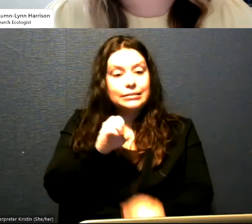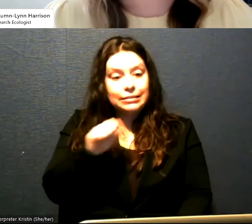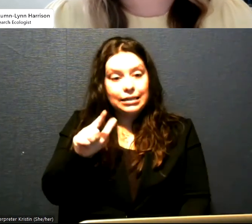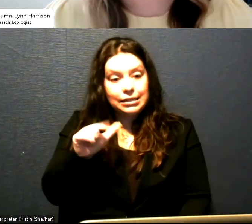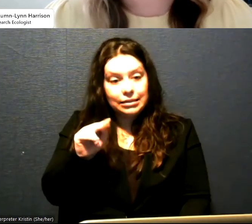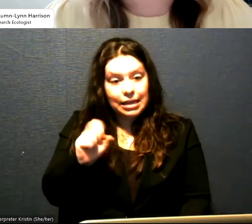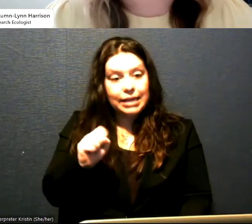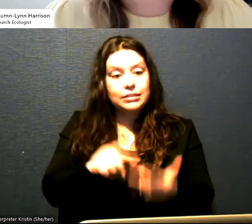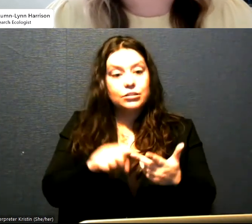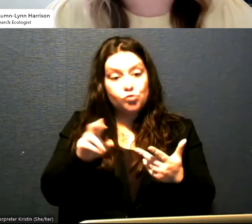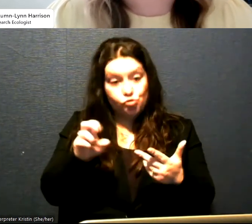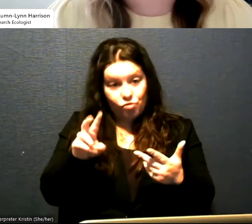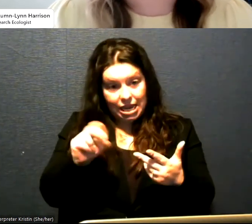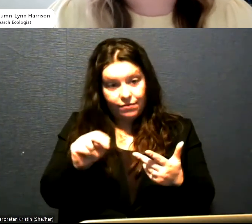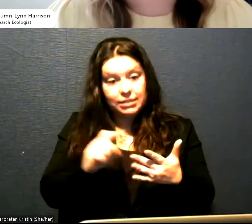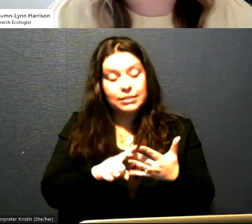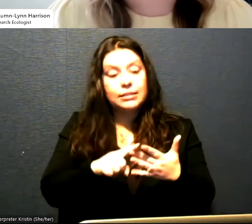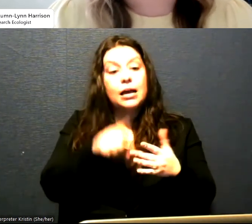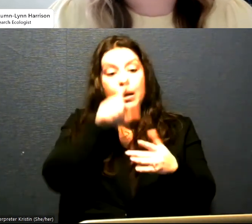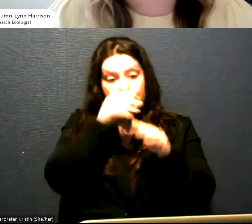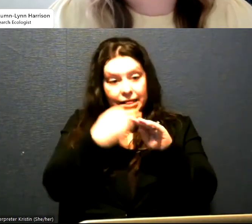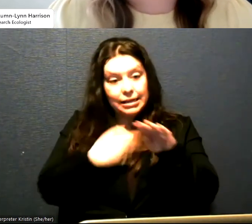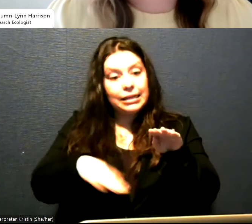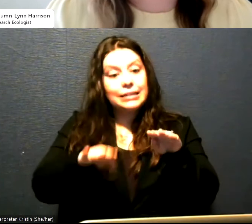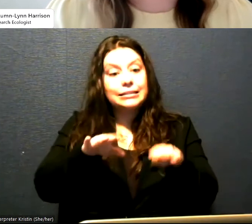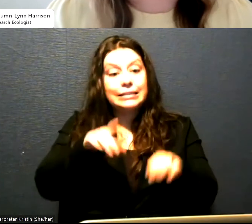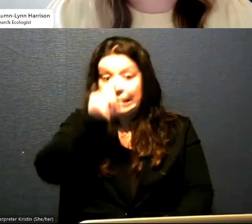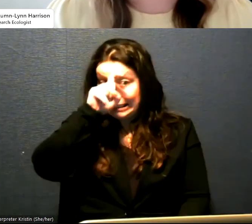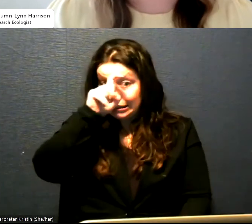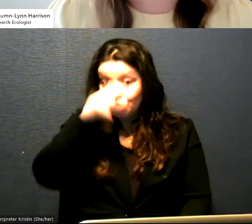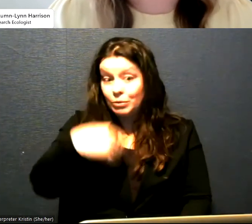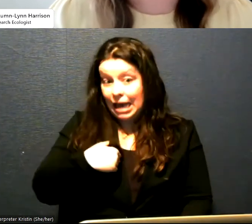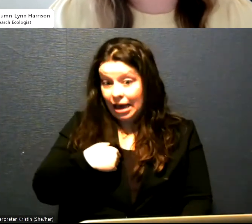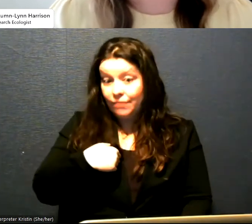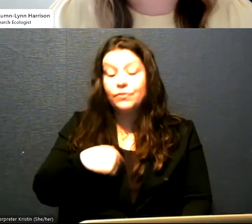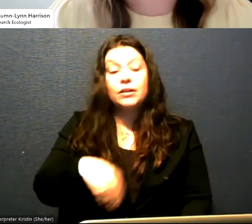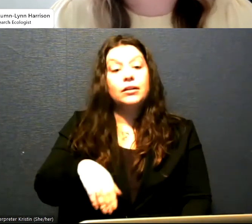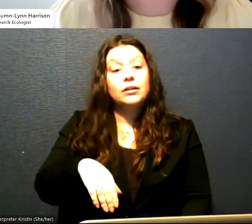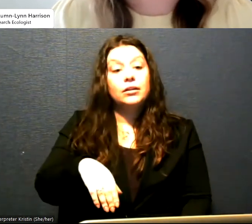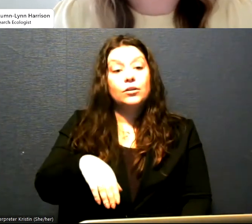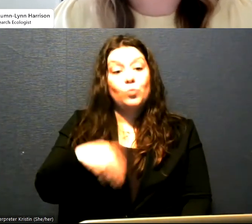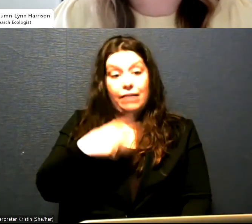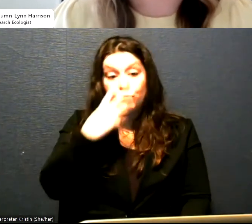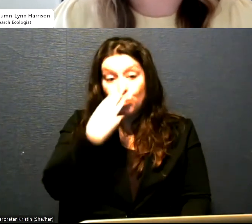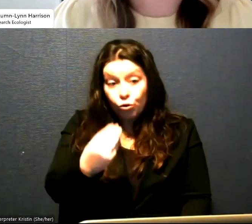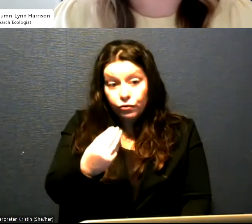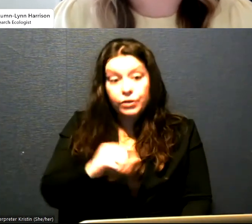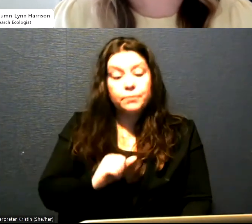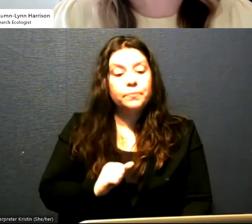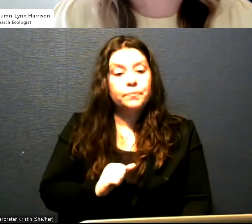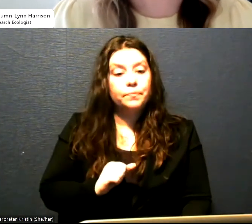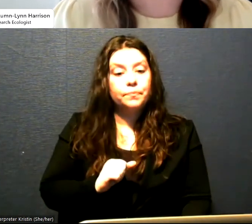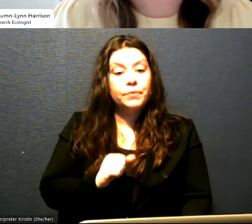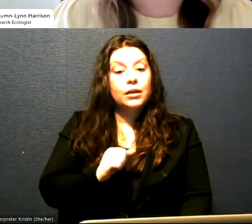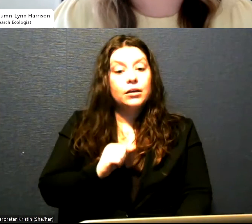we do have an eagle, Annie, she's pretty incredible. Um, Keto our maned wolf that we have, um beavers, otters